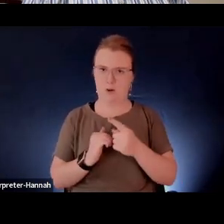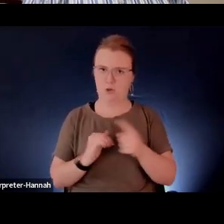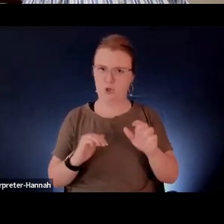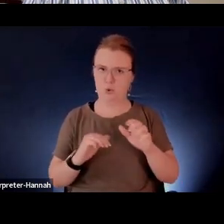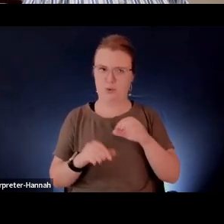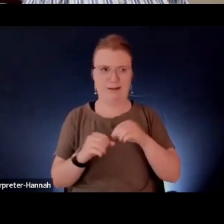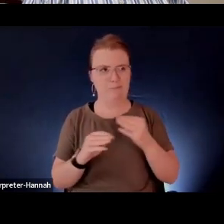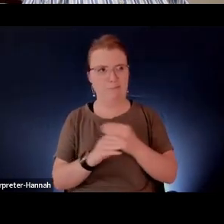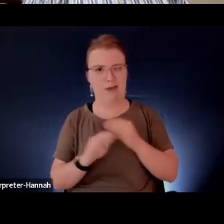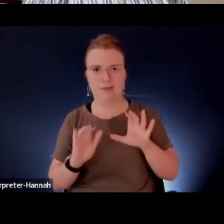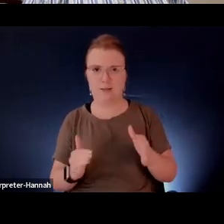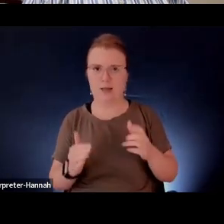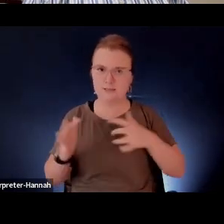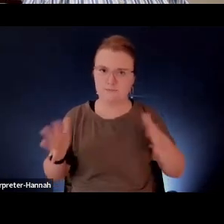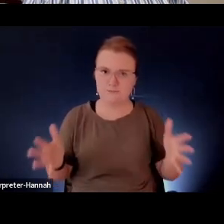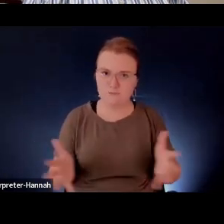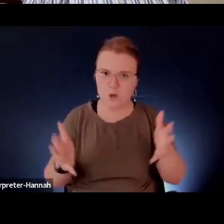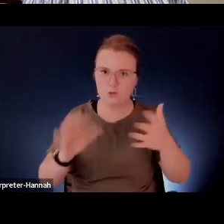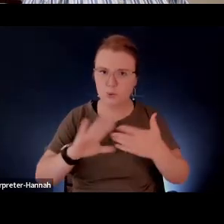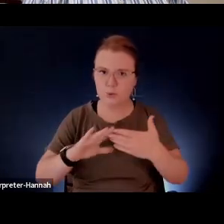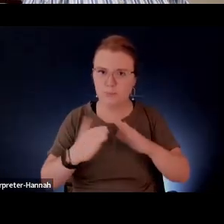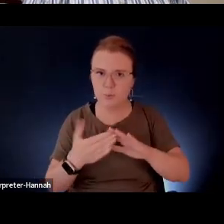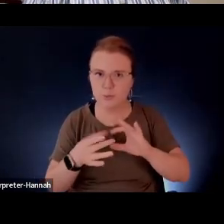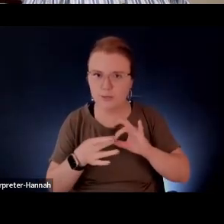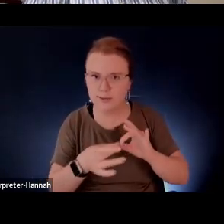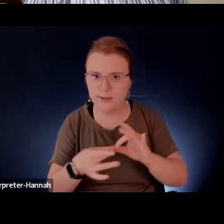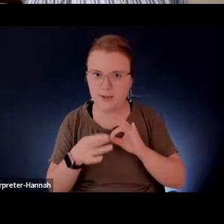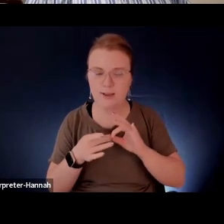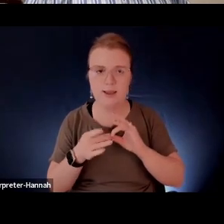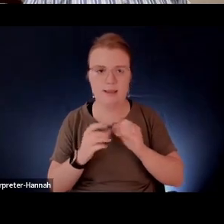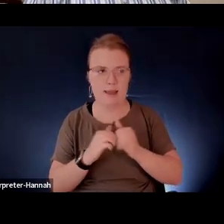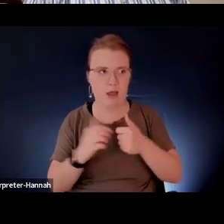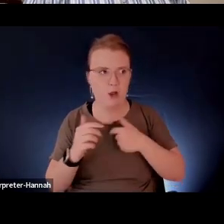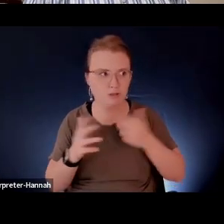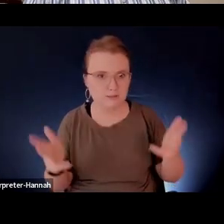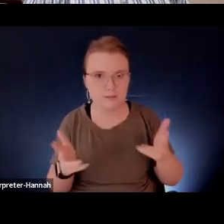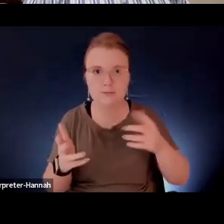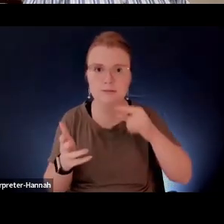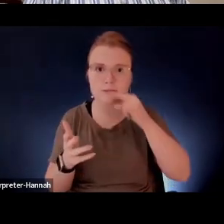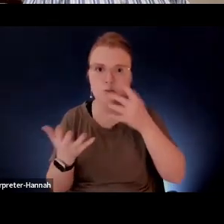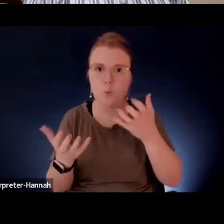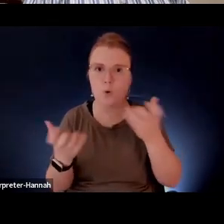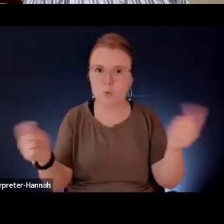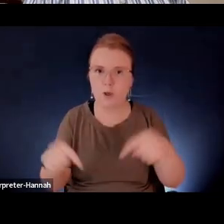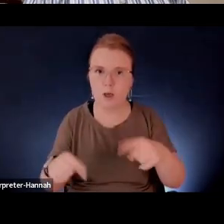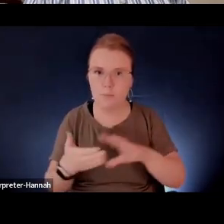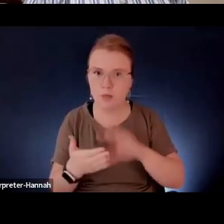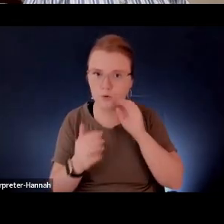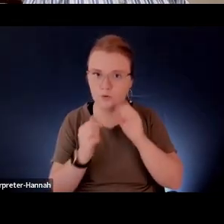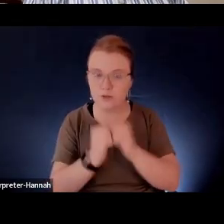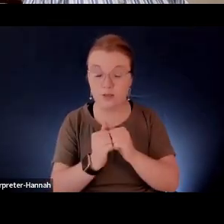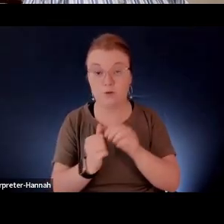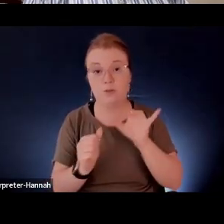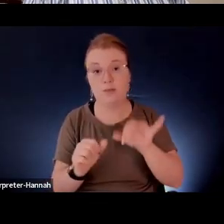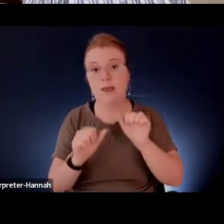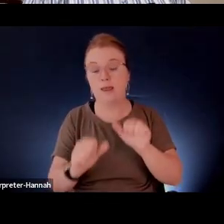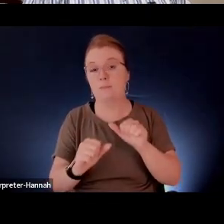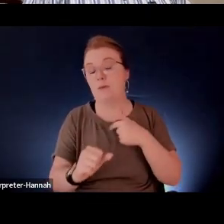You know, how can you get kids to want to come and learn together? That can be a very powerful engagement tool.